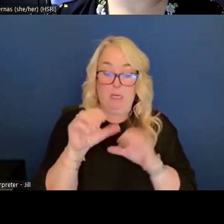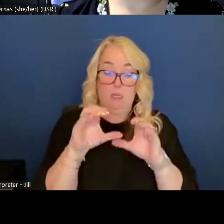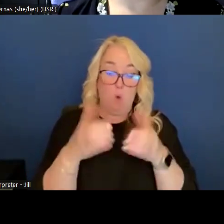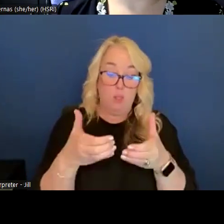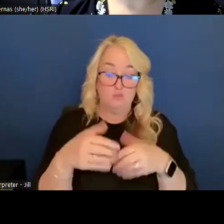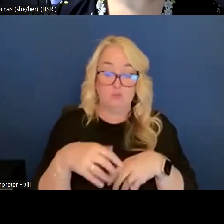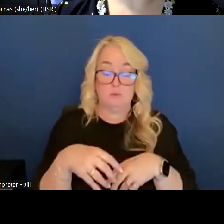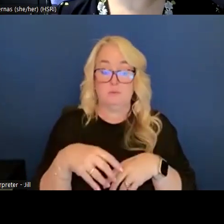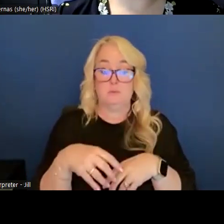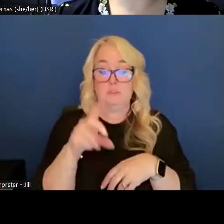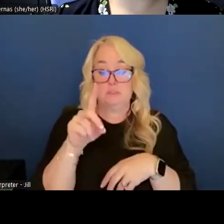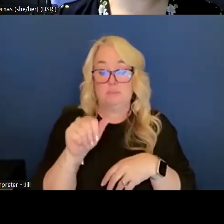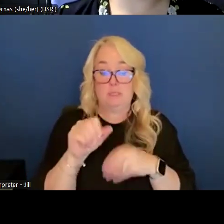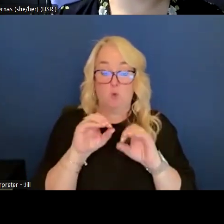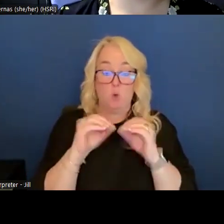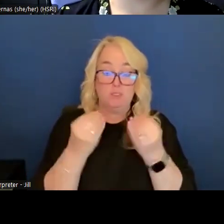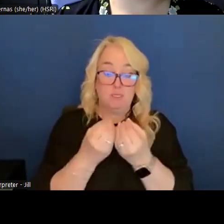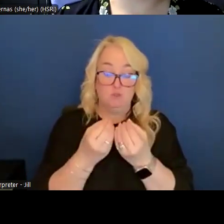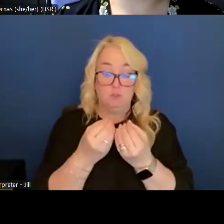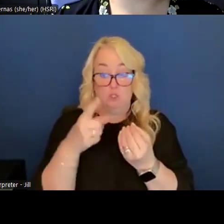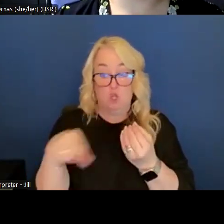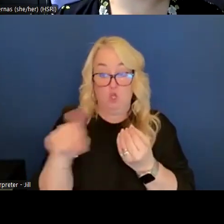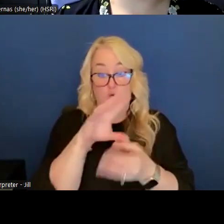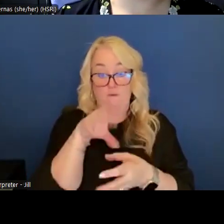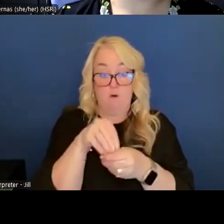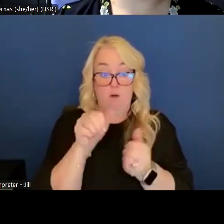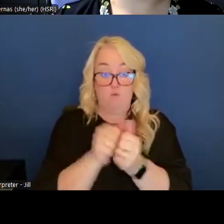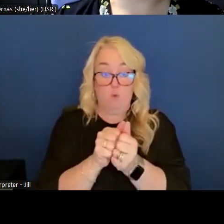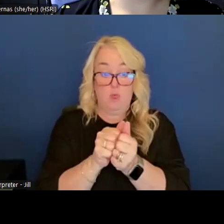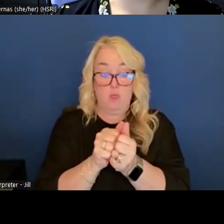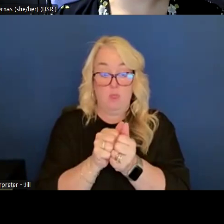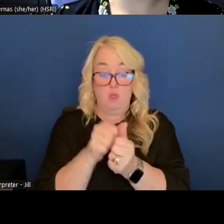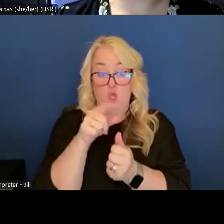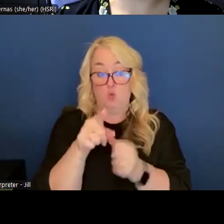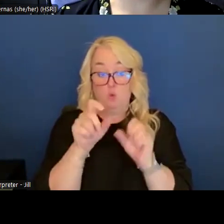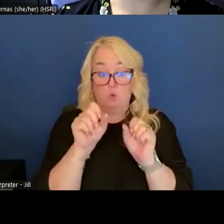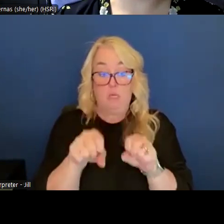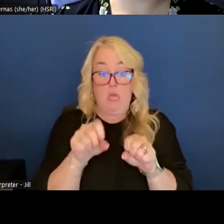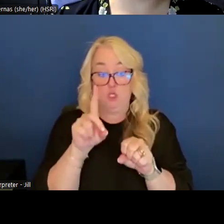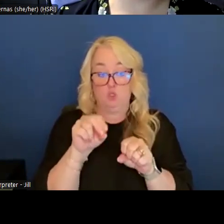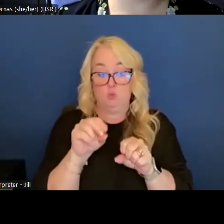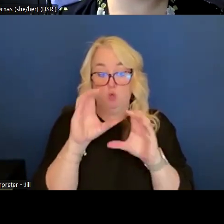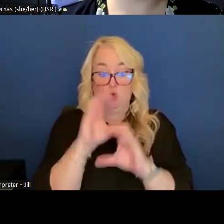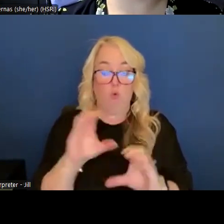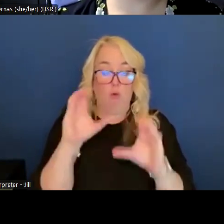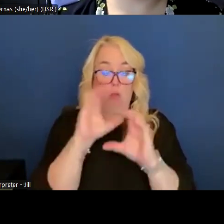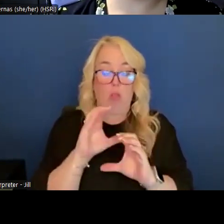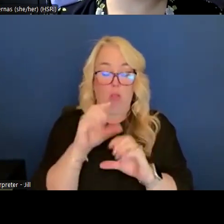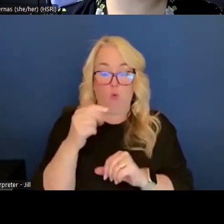disability organizations that you are currently involved in, or you can even just do a Google search. There's a lot of times